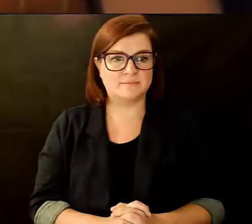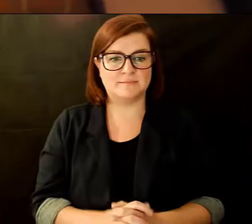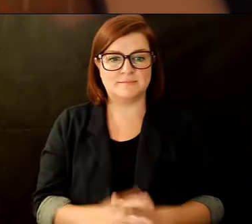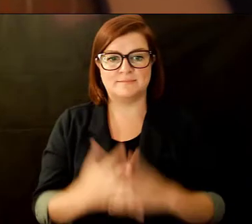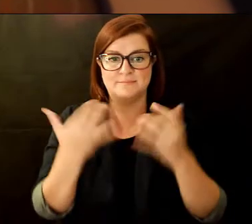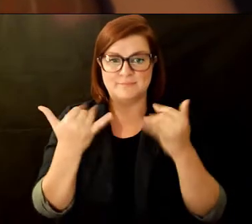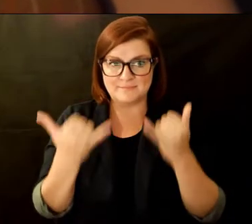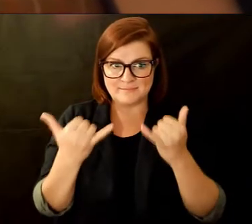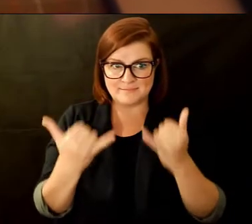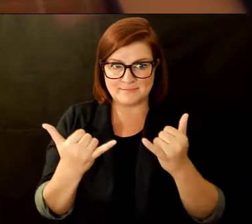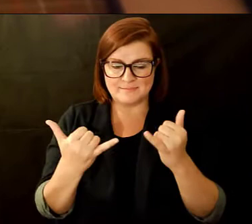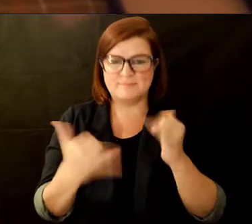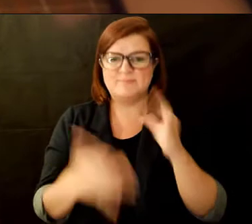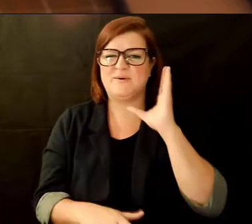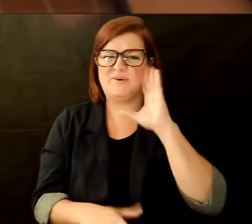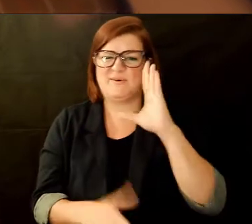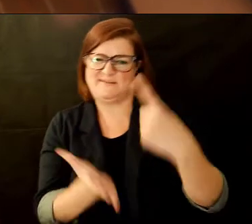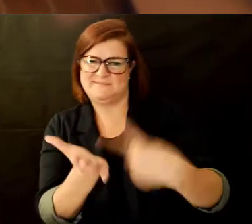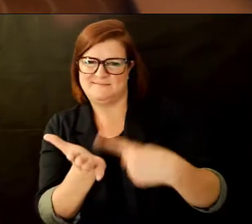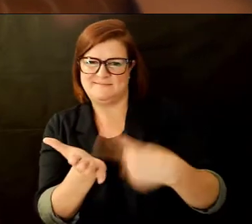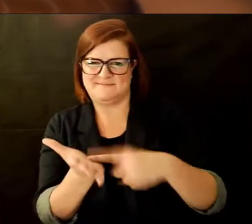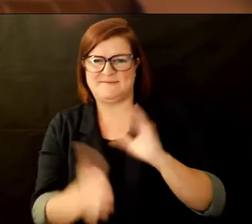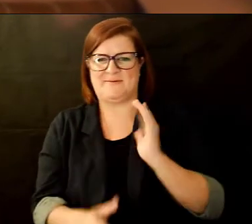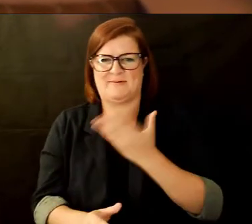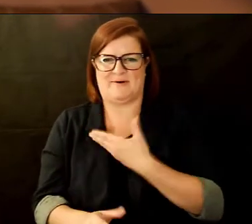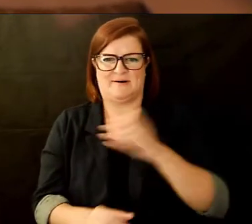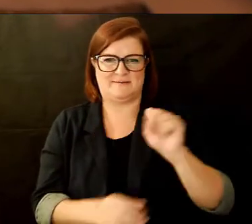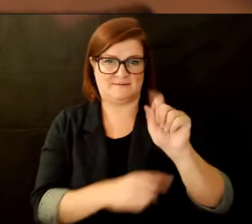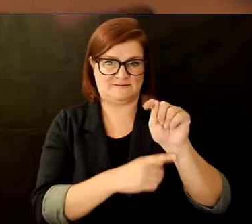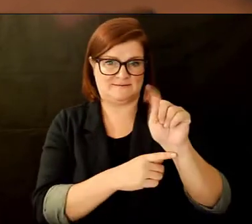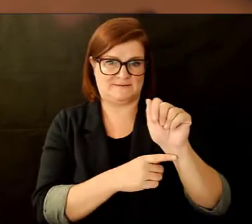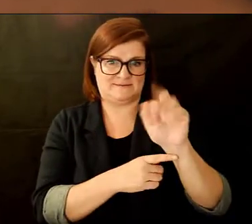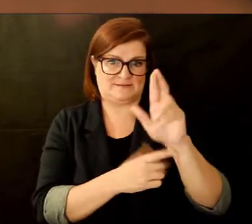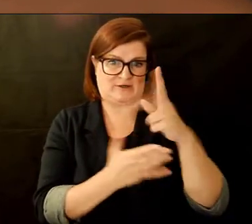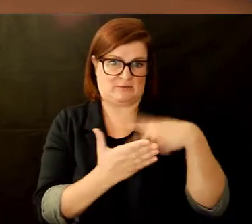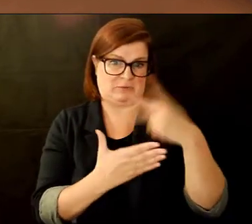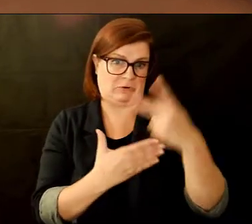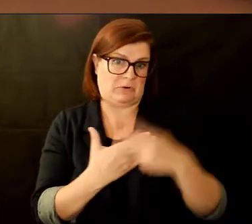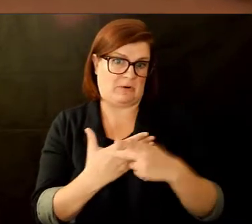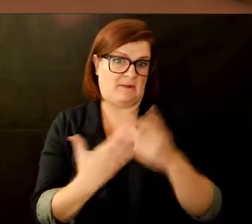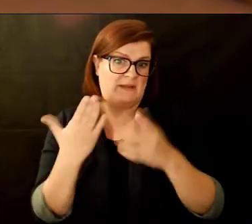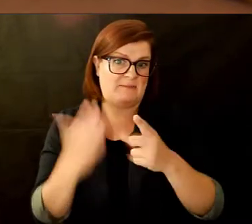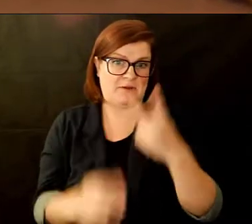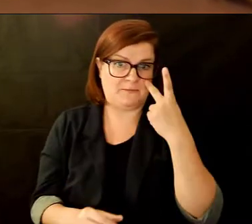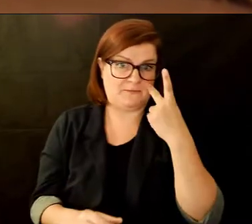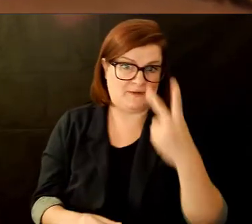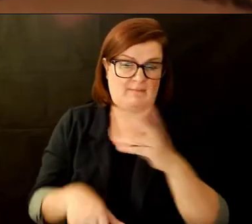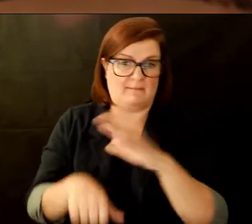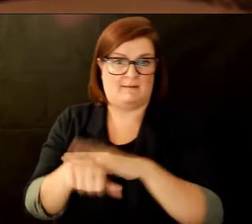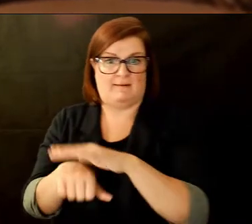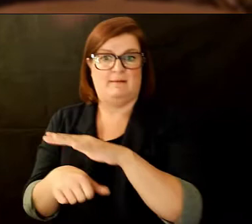Now, we're going to be diving into our STAR program, which you may have heard about on local, national,